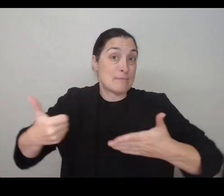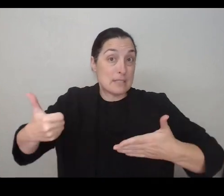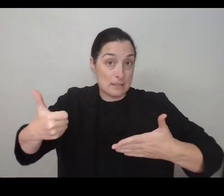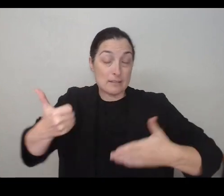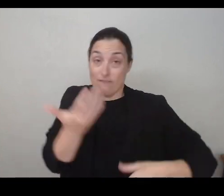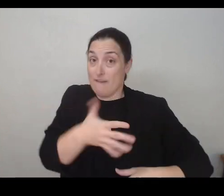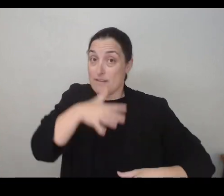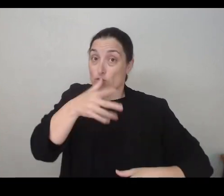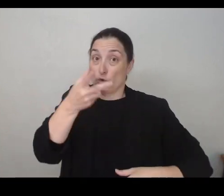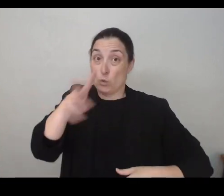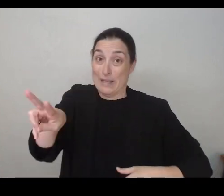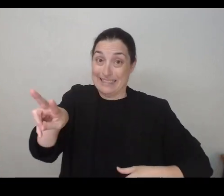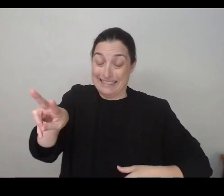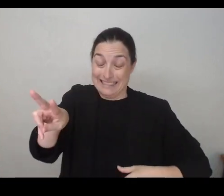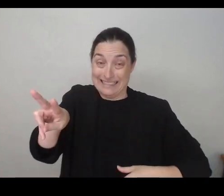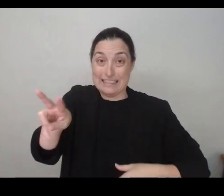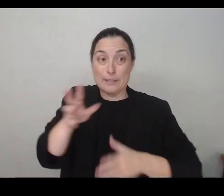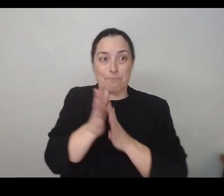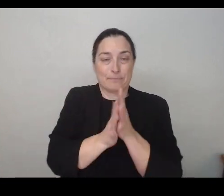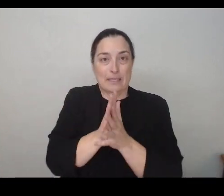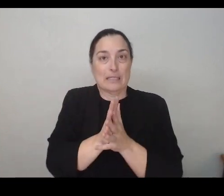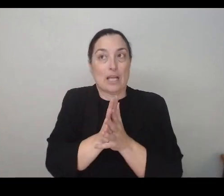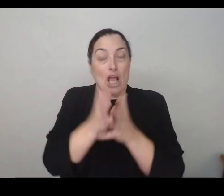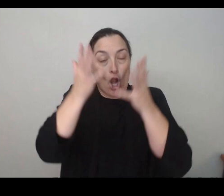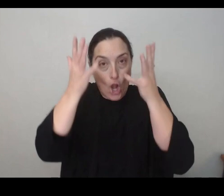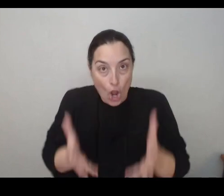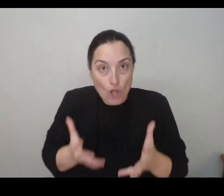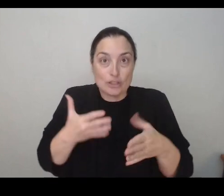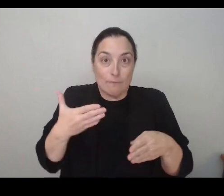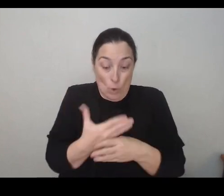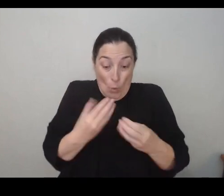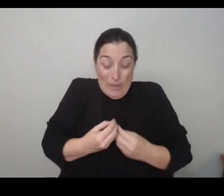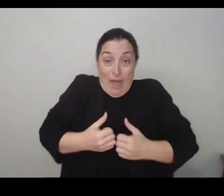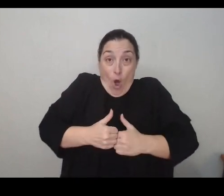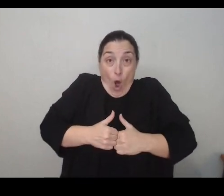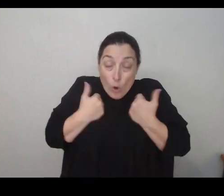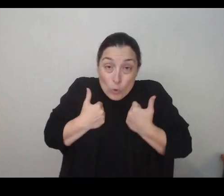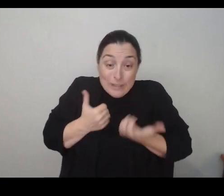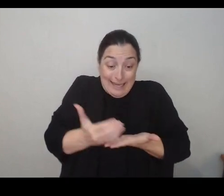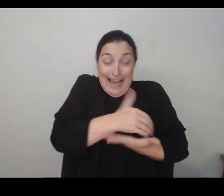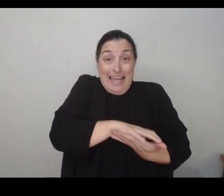And so it means that we have a lot of work to do with our own collection that we already have at home